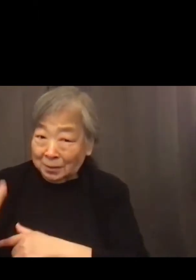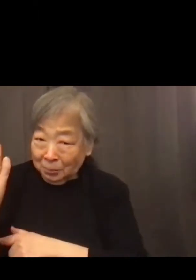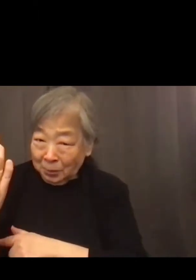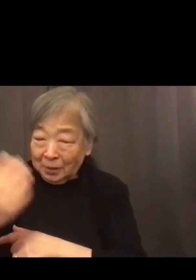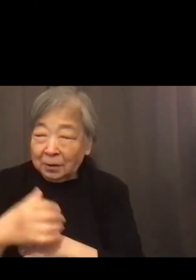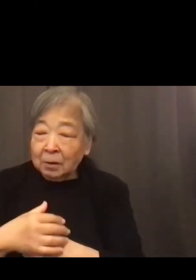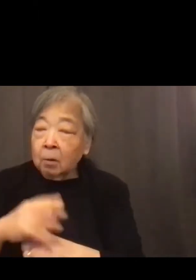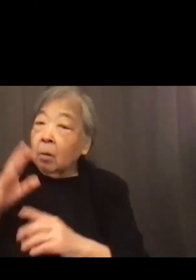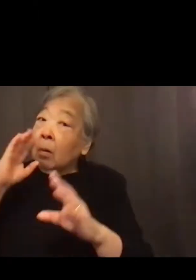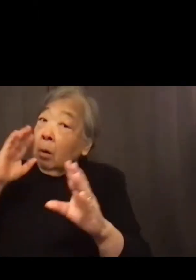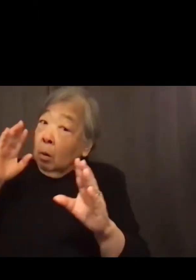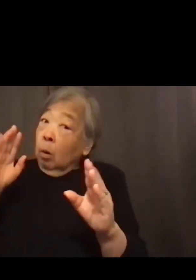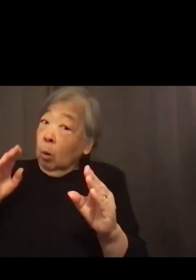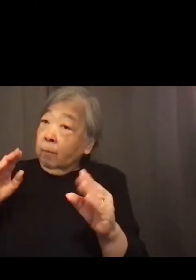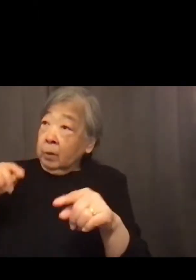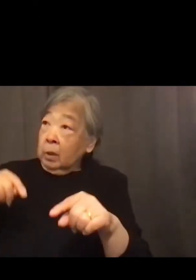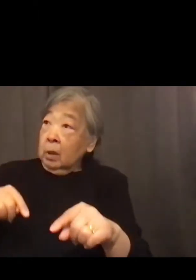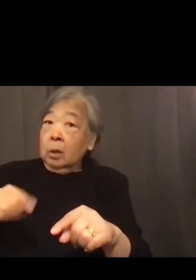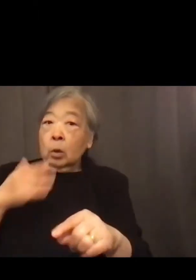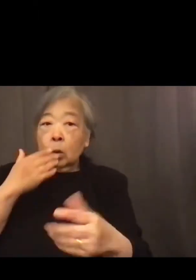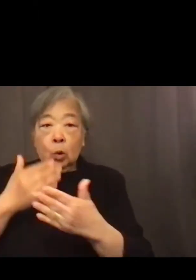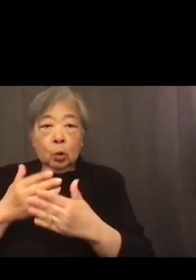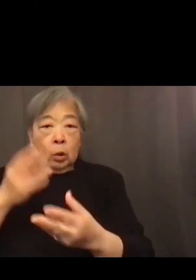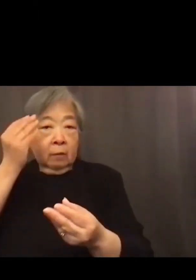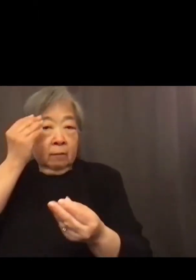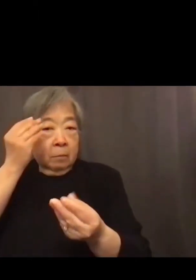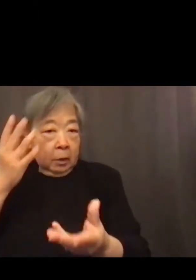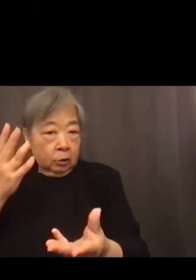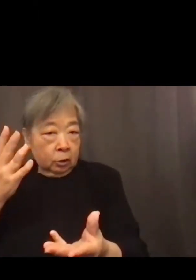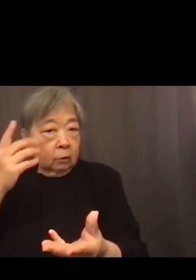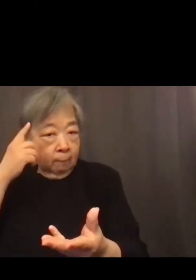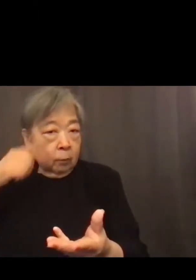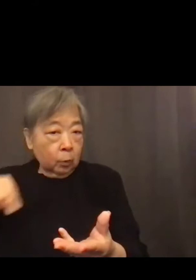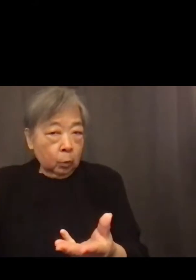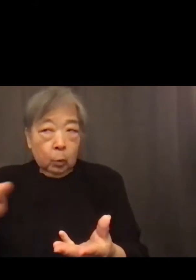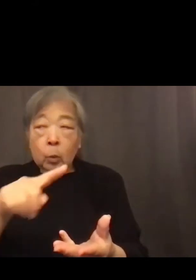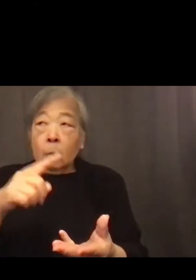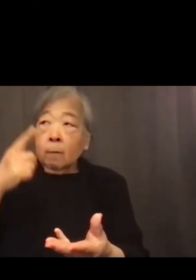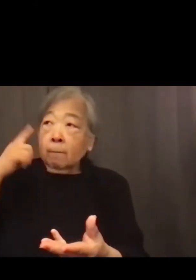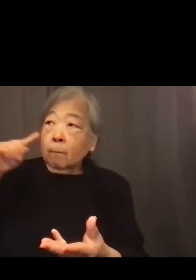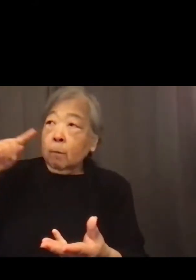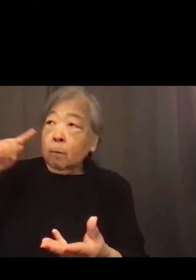Hopefully this will be some good information for employers who have joined us this morning